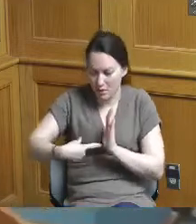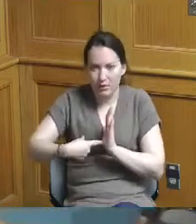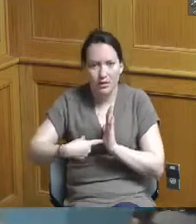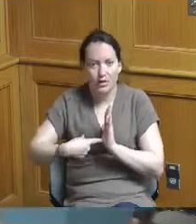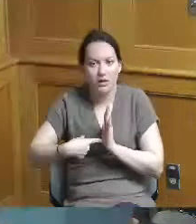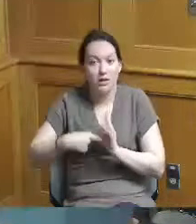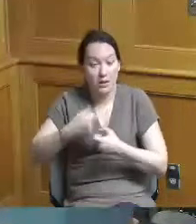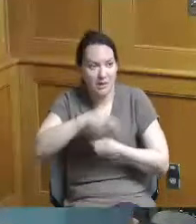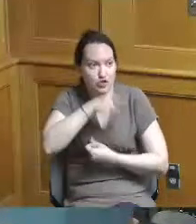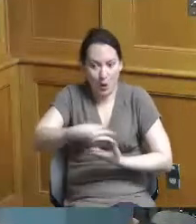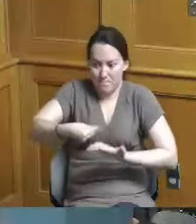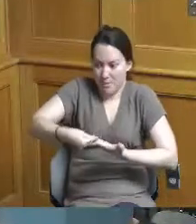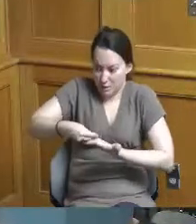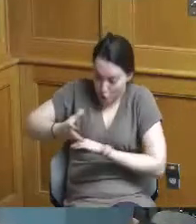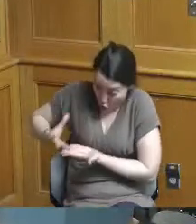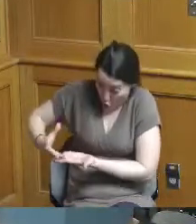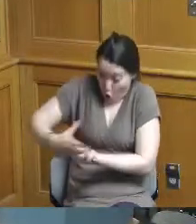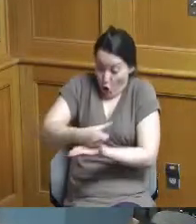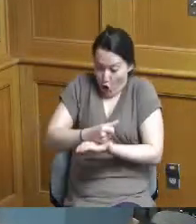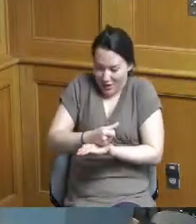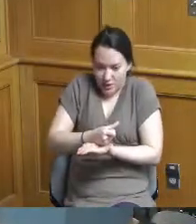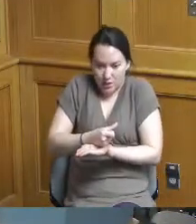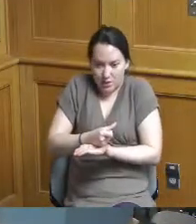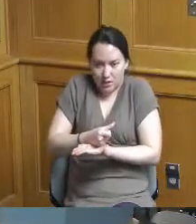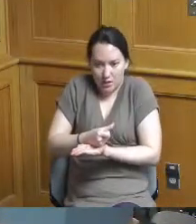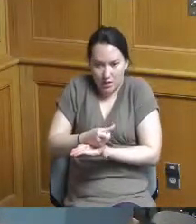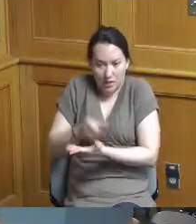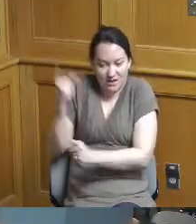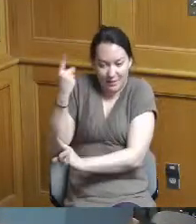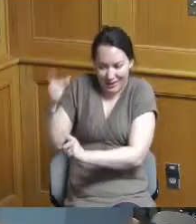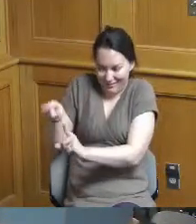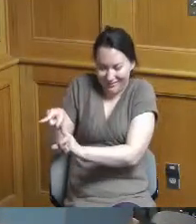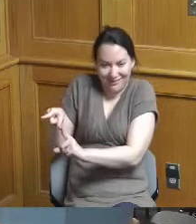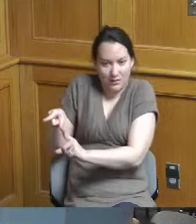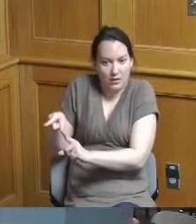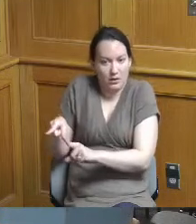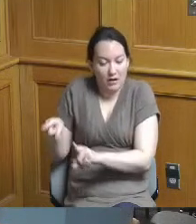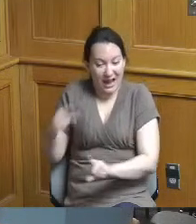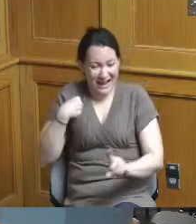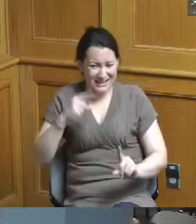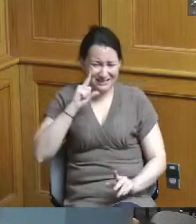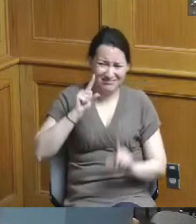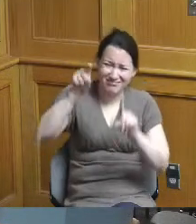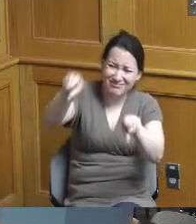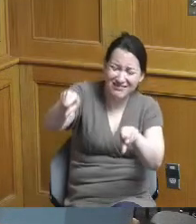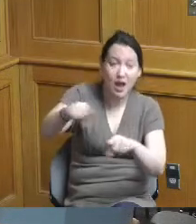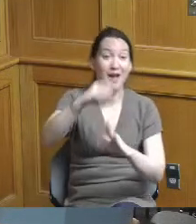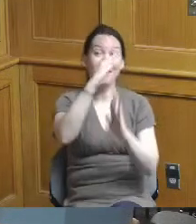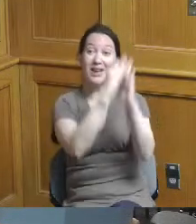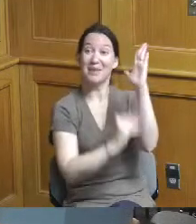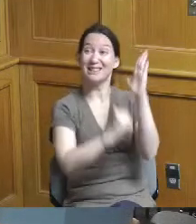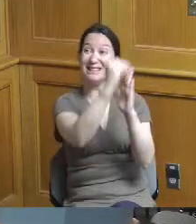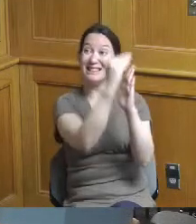get money to something that's going to make money what I saw over there was a mural that was up did